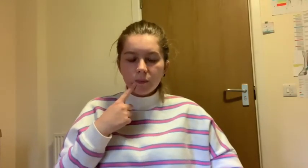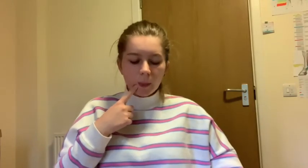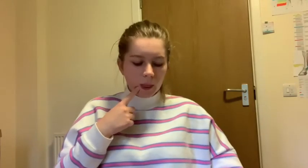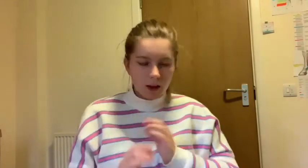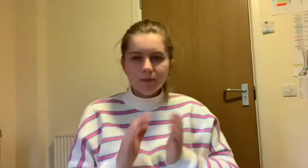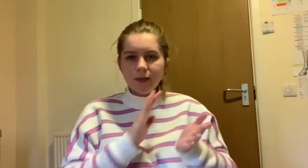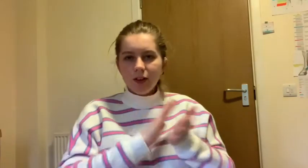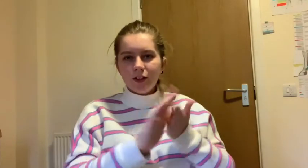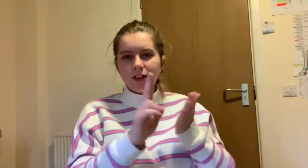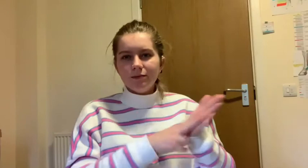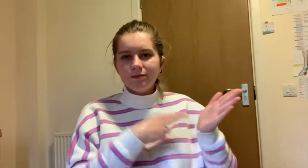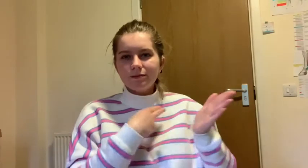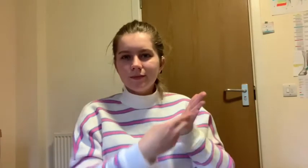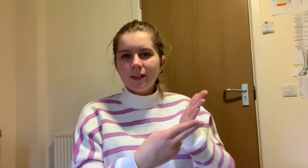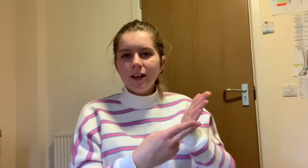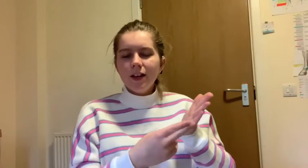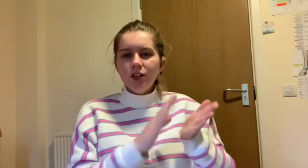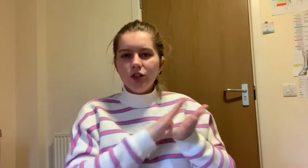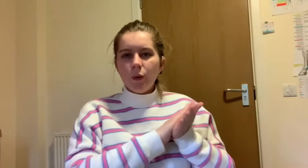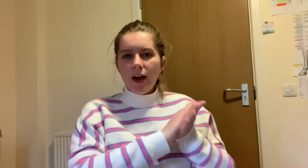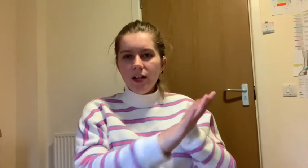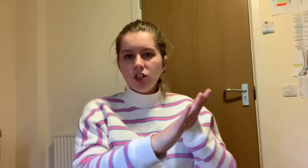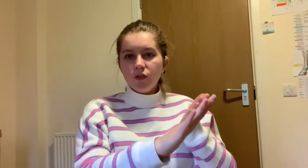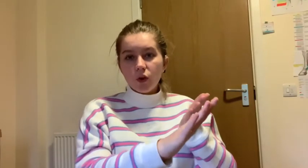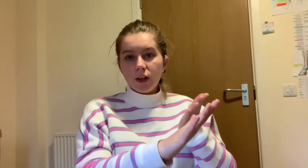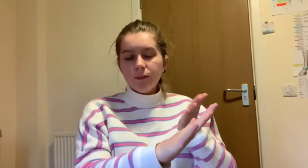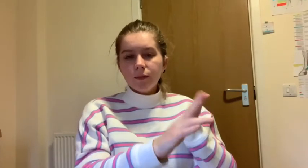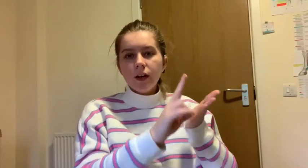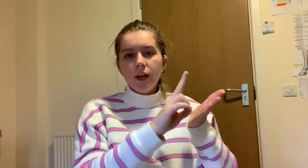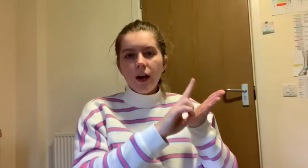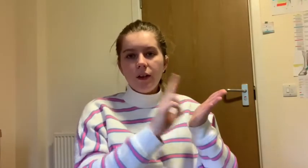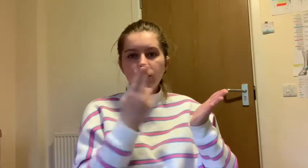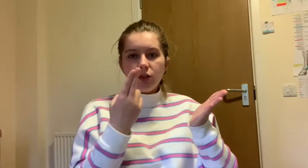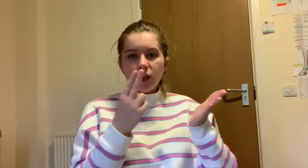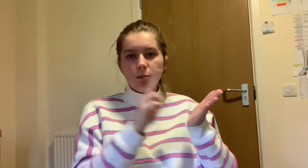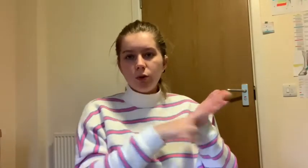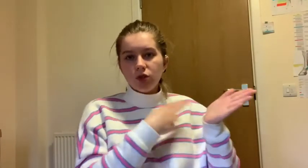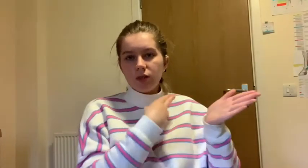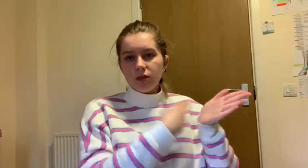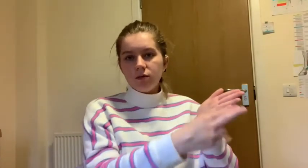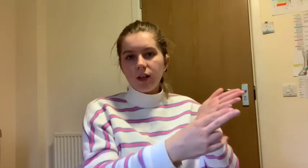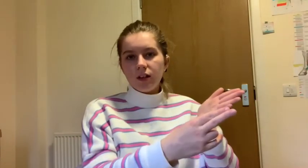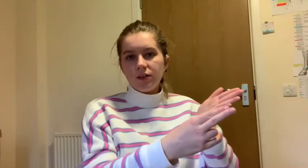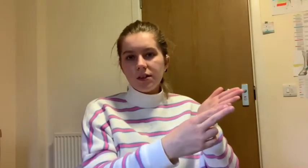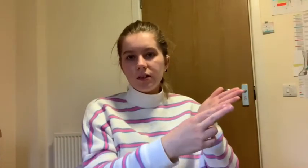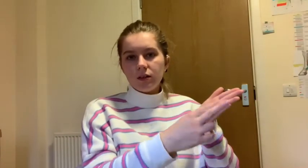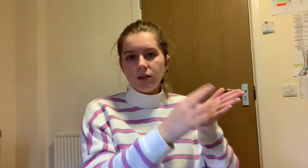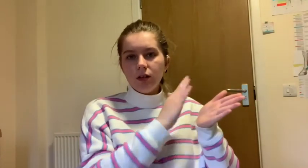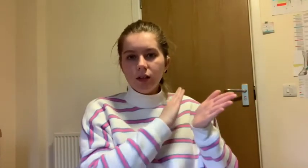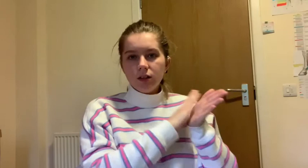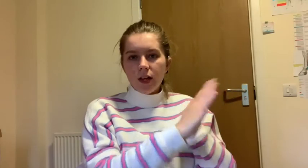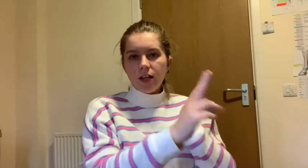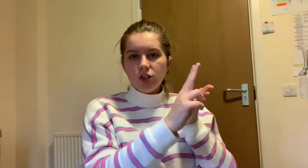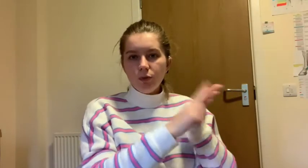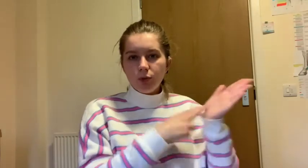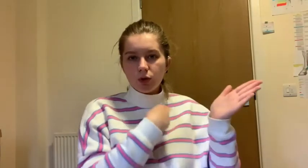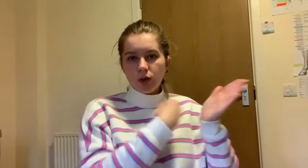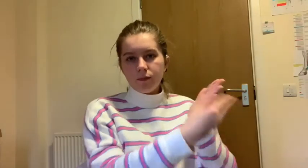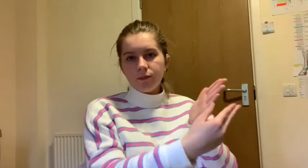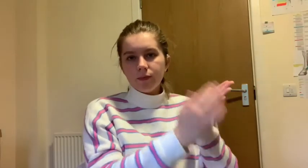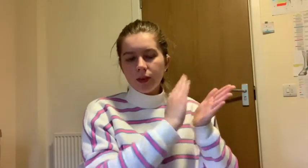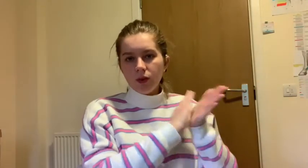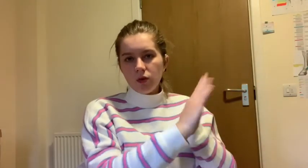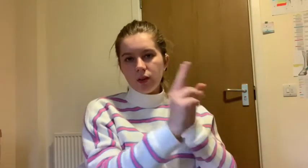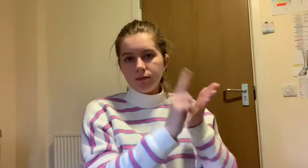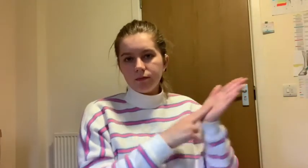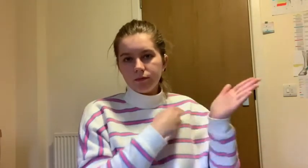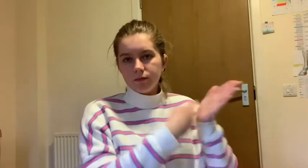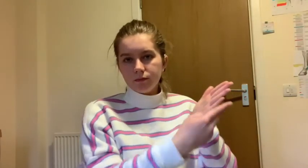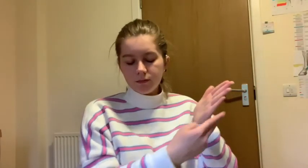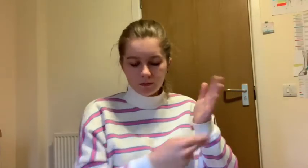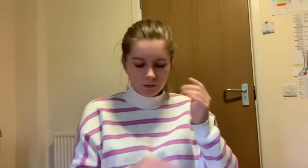"Honey" you do a H for honey and then a buttering kind of thing. H - butter, "Honey"